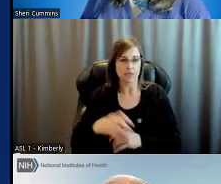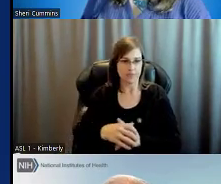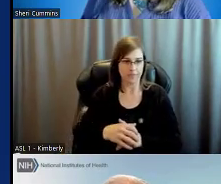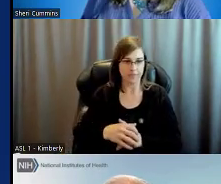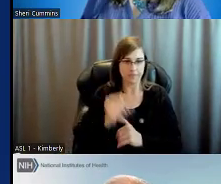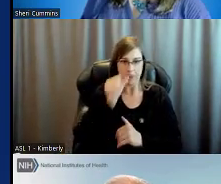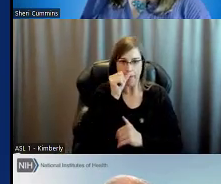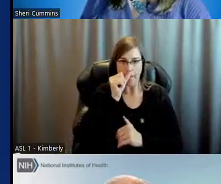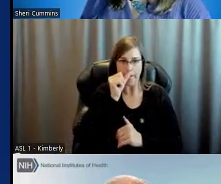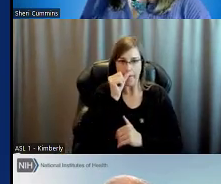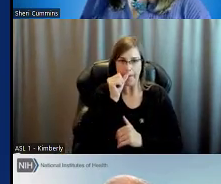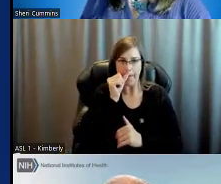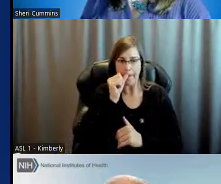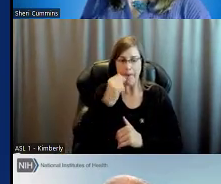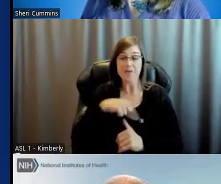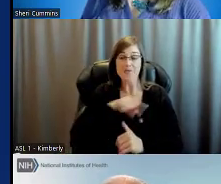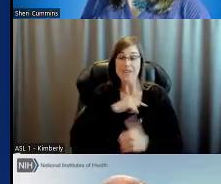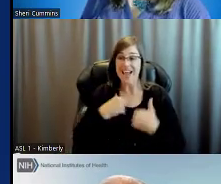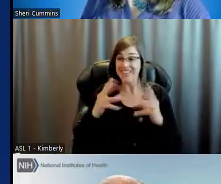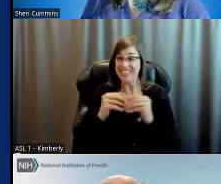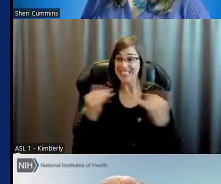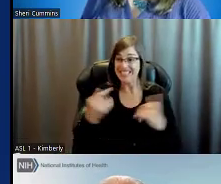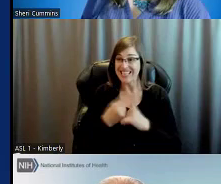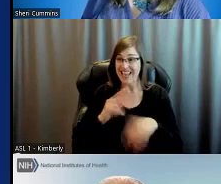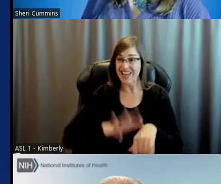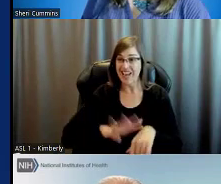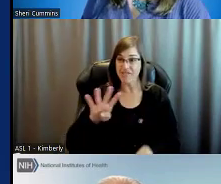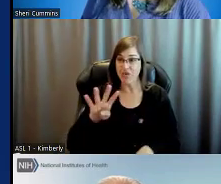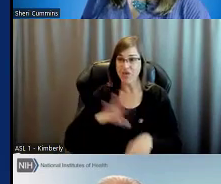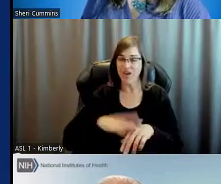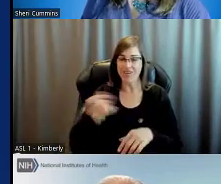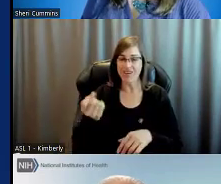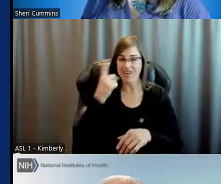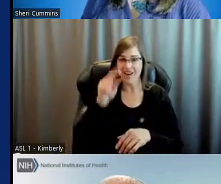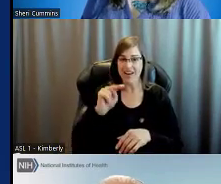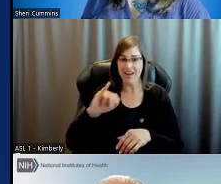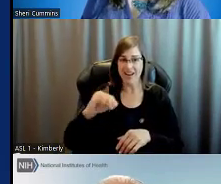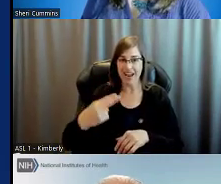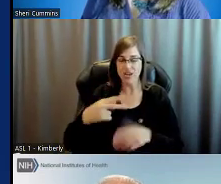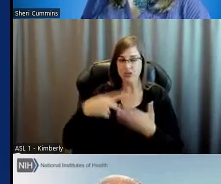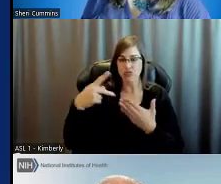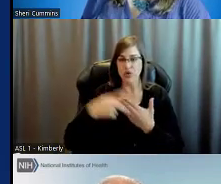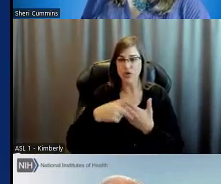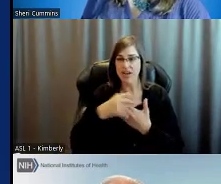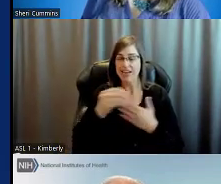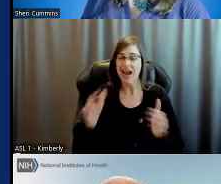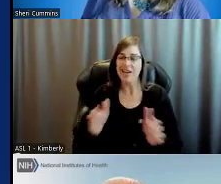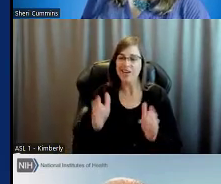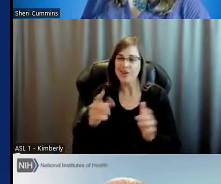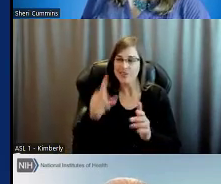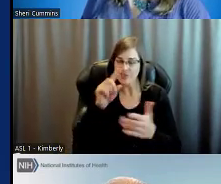We have a whole session today at 4 o'clock on Understanding NIH Programs, and I encourage you to check that out.